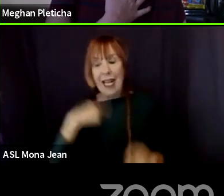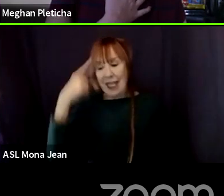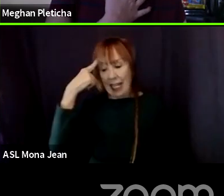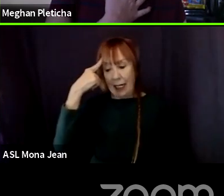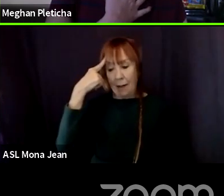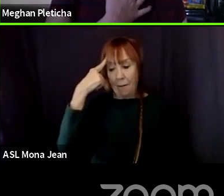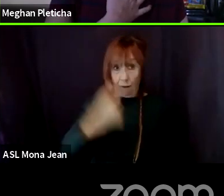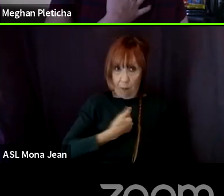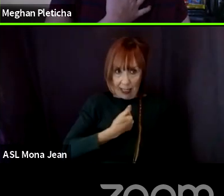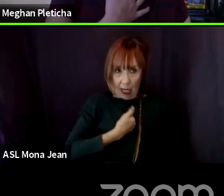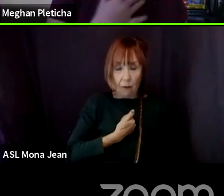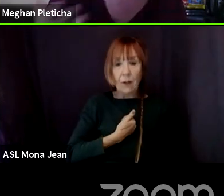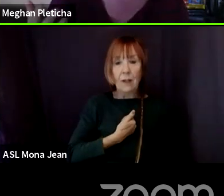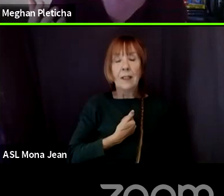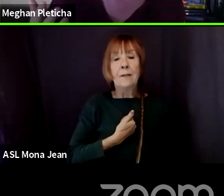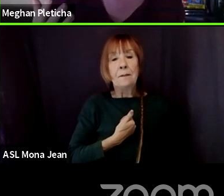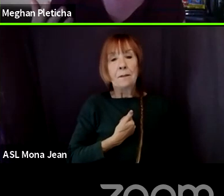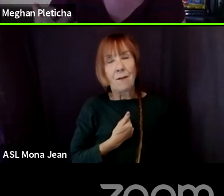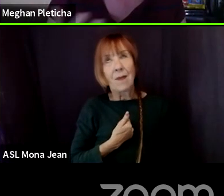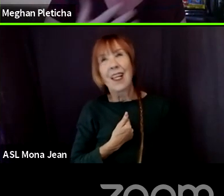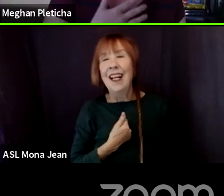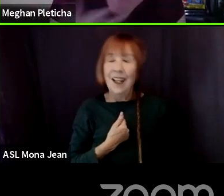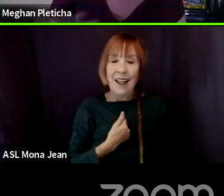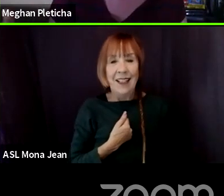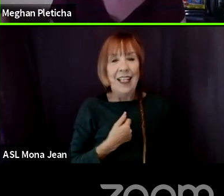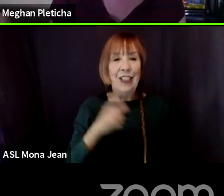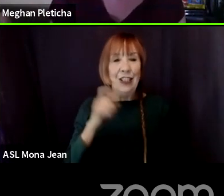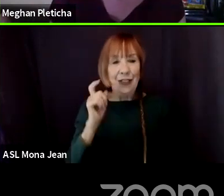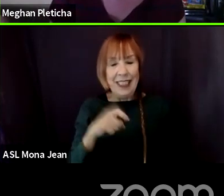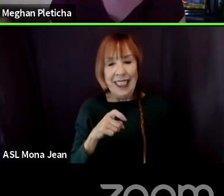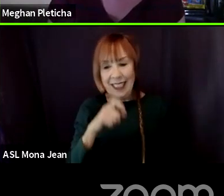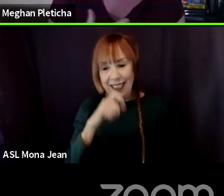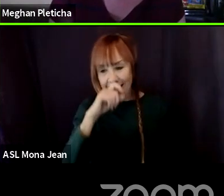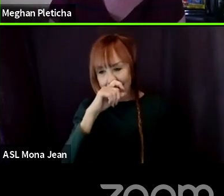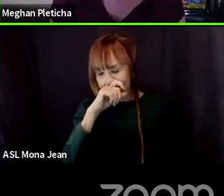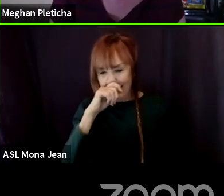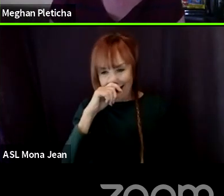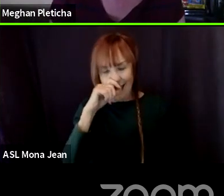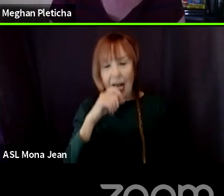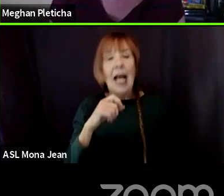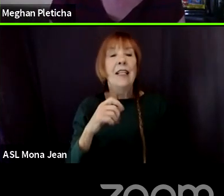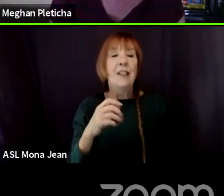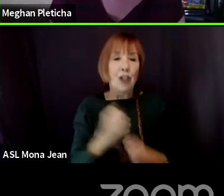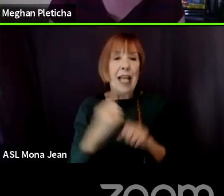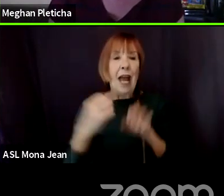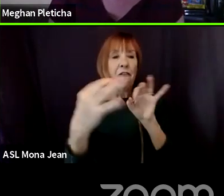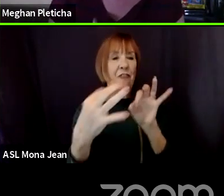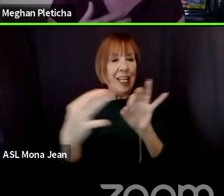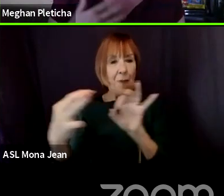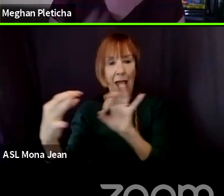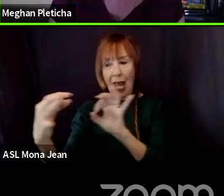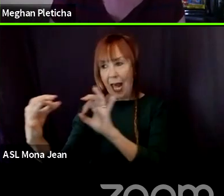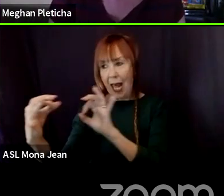and it takes time is getting feedback from a variety of people at a variety of stages